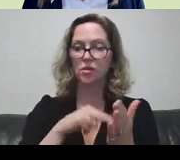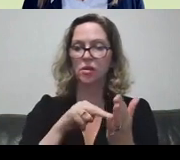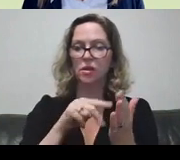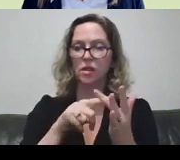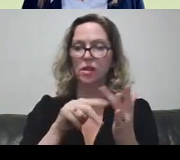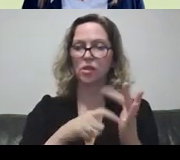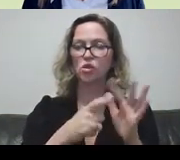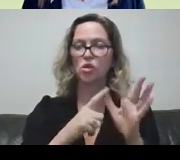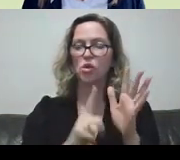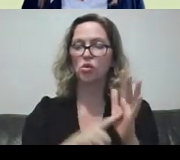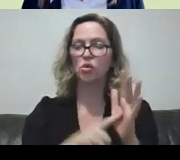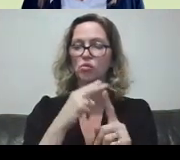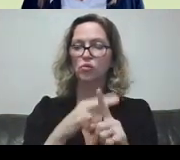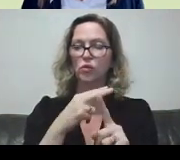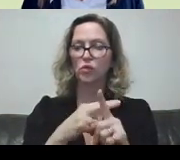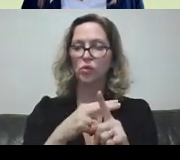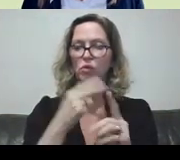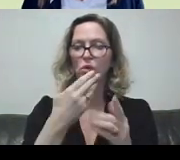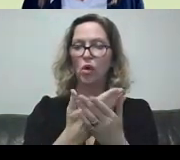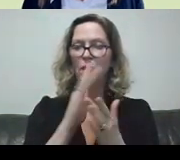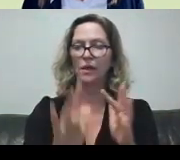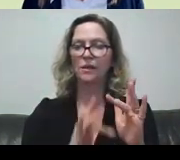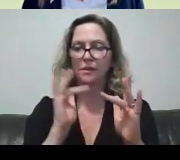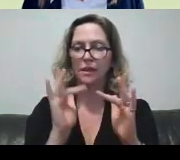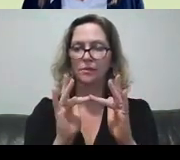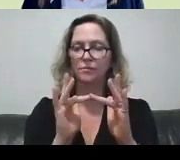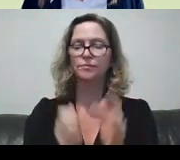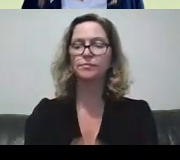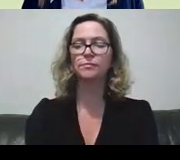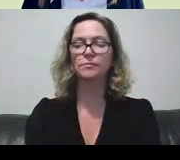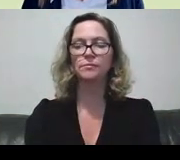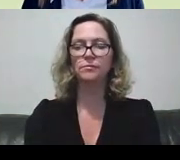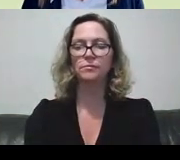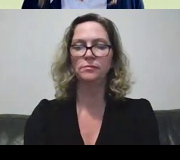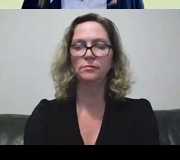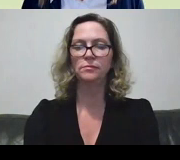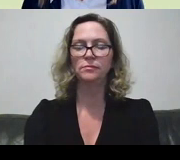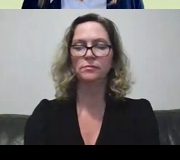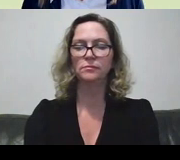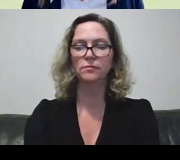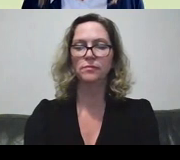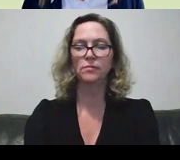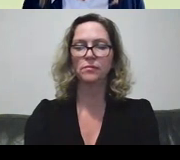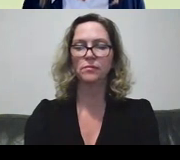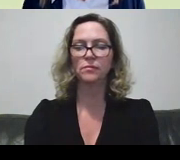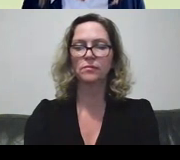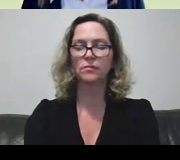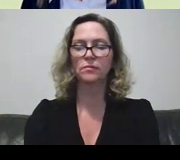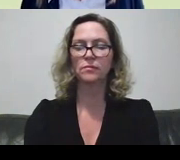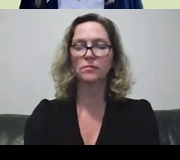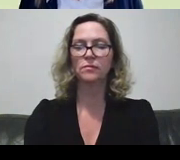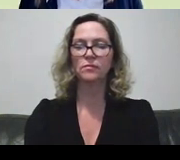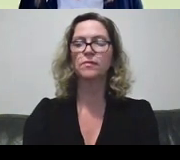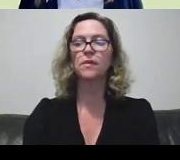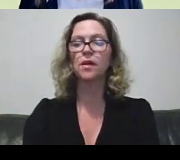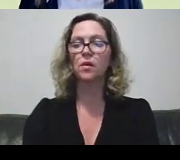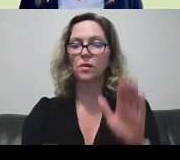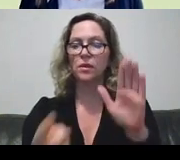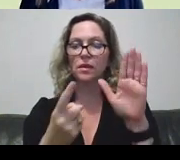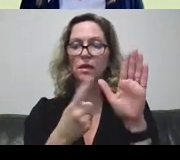website so if we look at what's been happening at the AAT these are from the